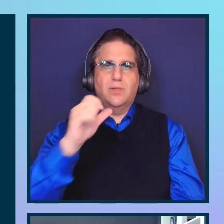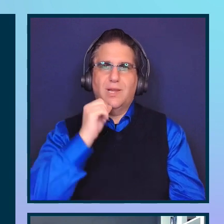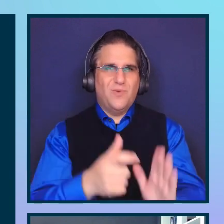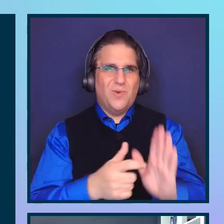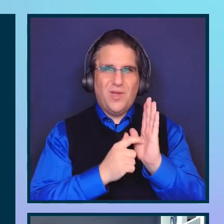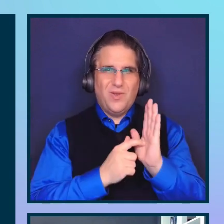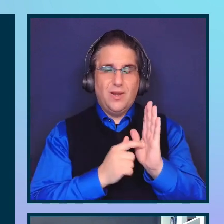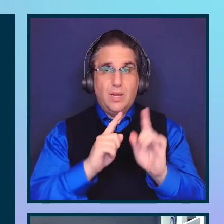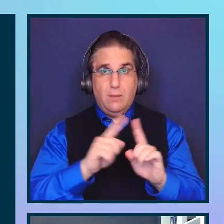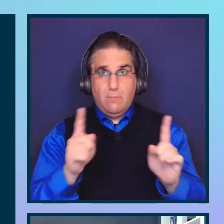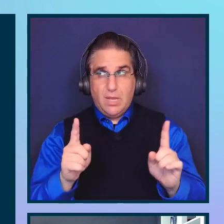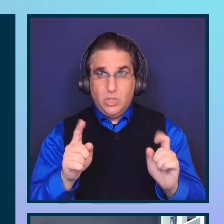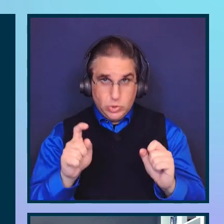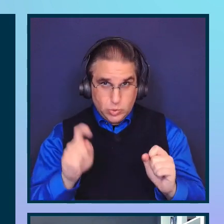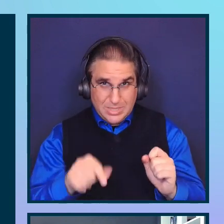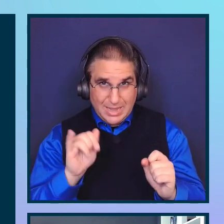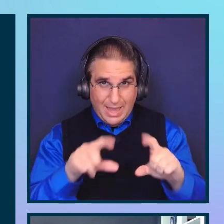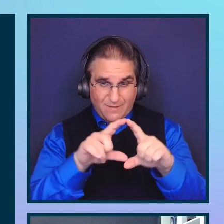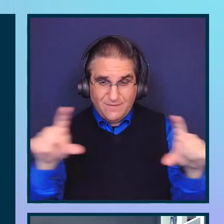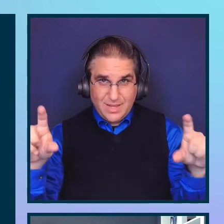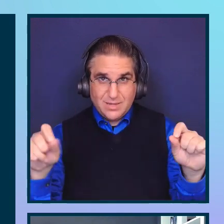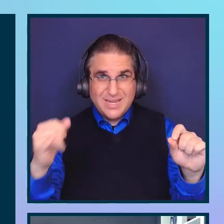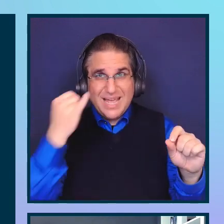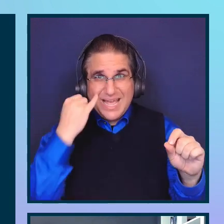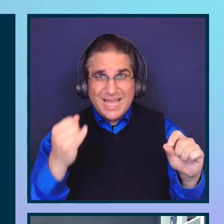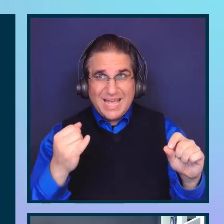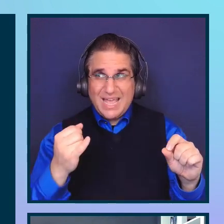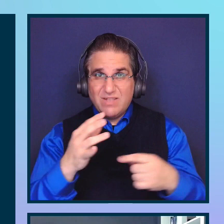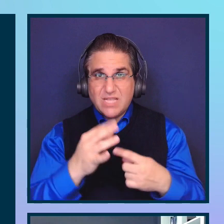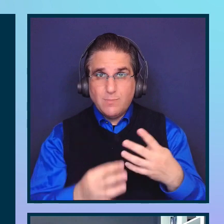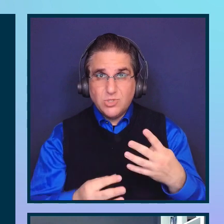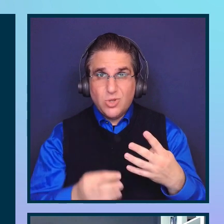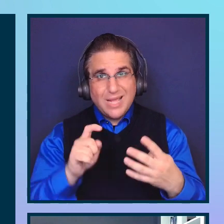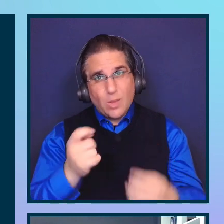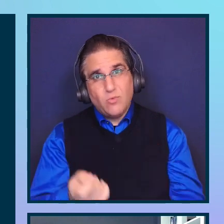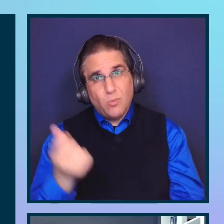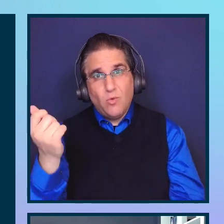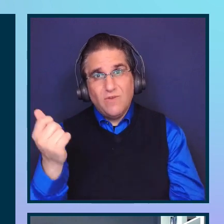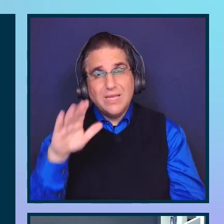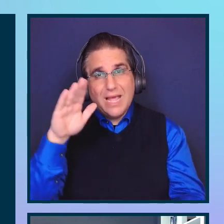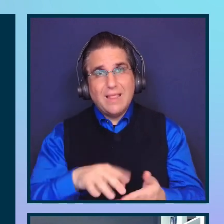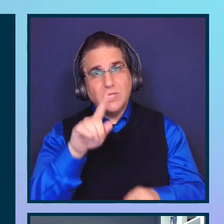do you actually need that field? If it's optional can we remove it? So it'll ask less questions to the users. Like, do we really, really need it?